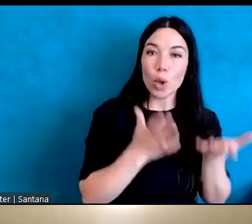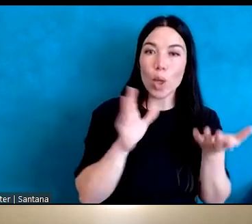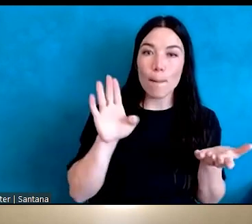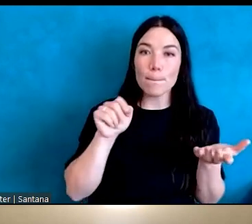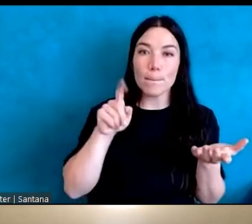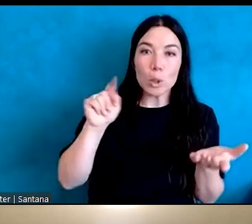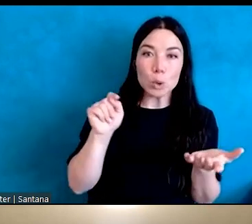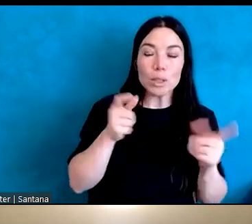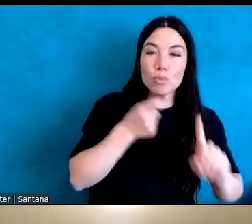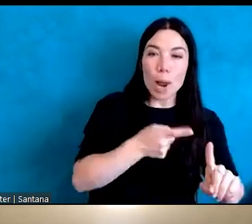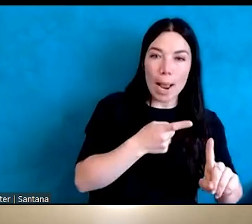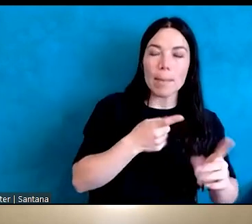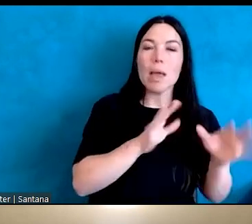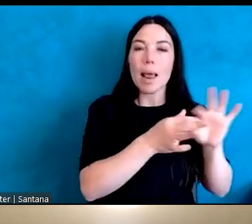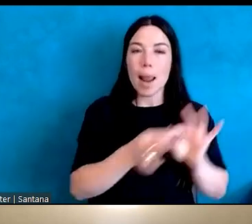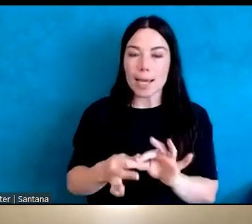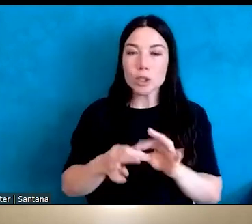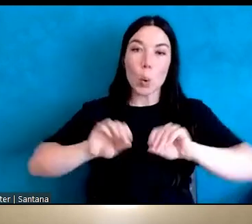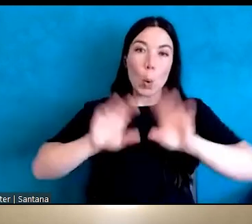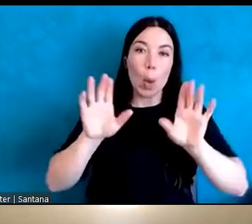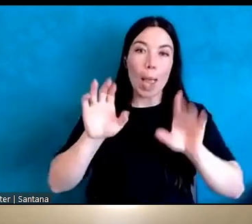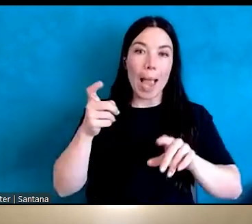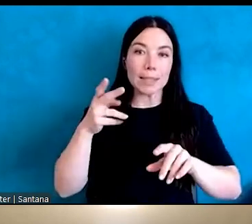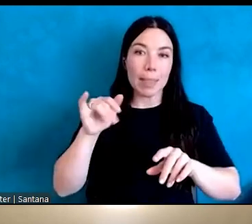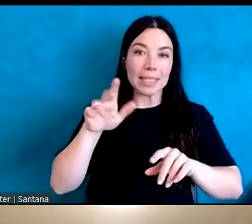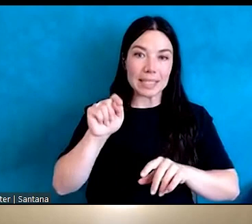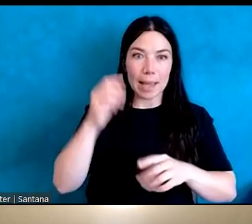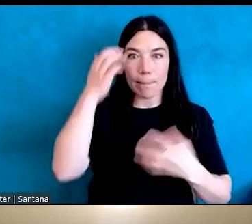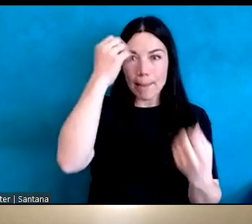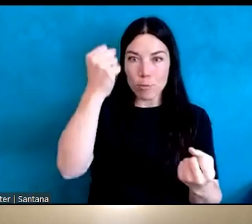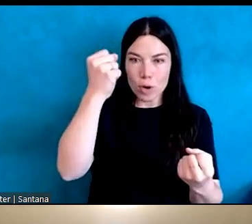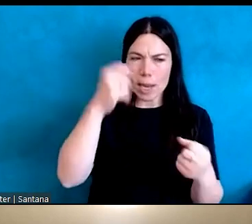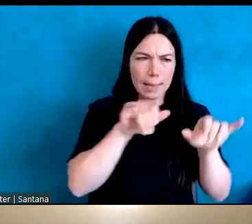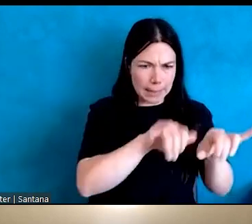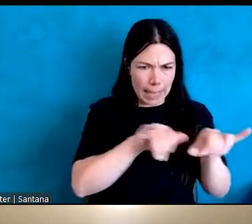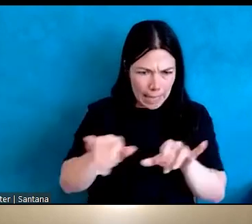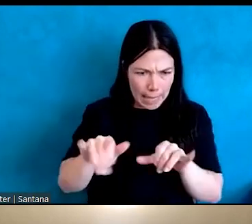The fact that they share the same action gives children a cue to the structure that they'd heard,